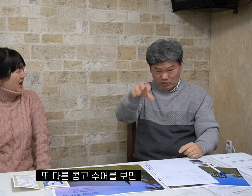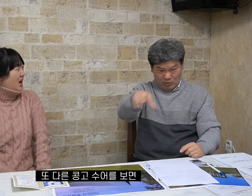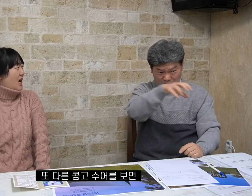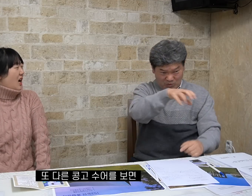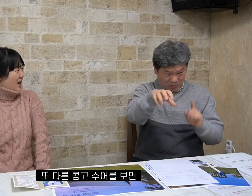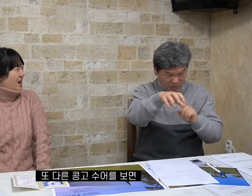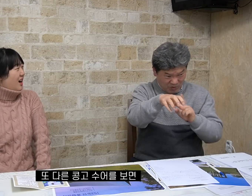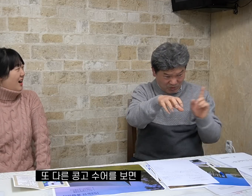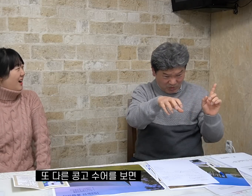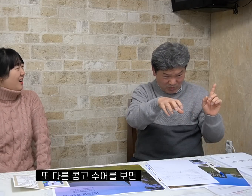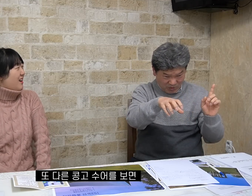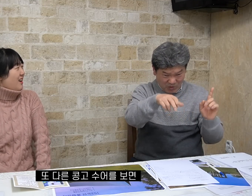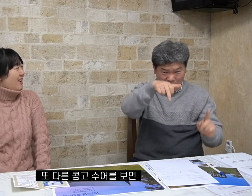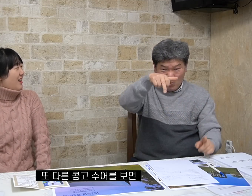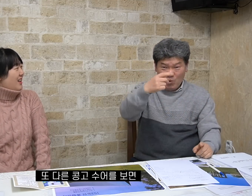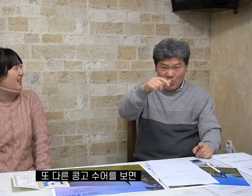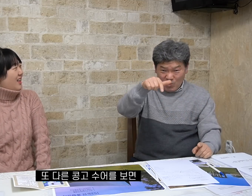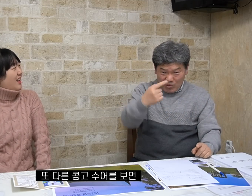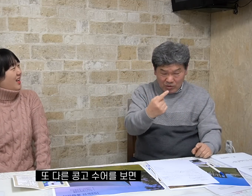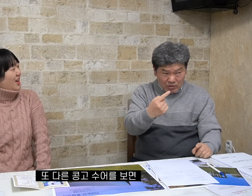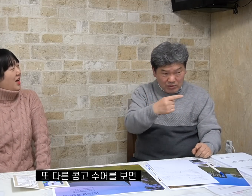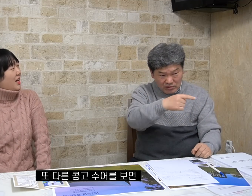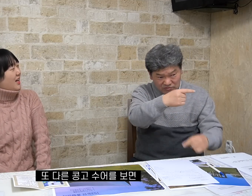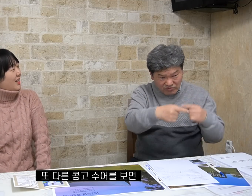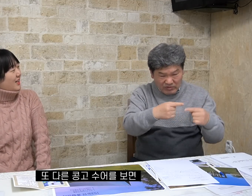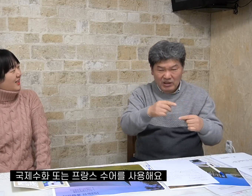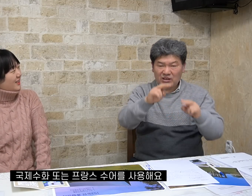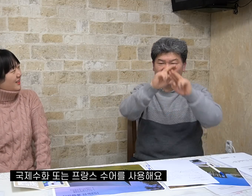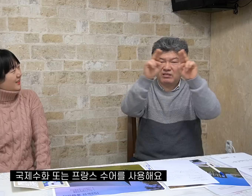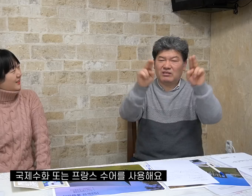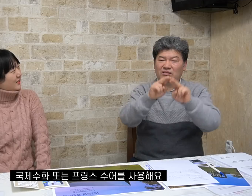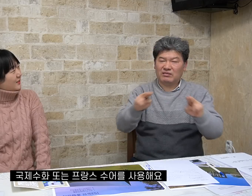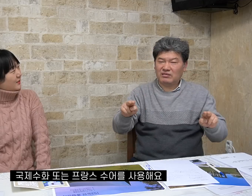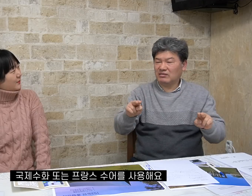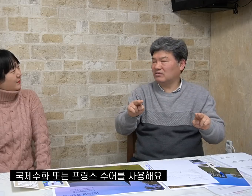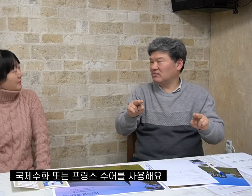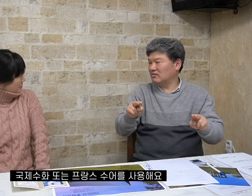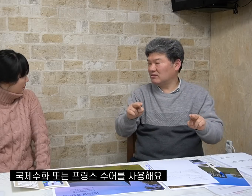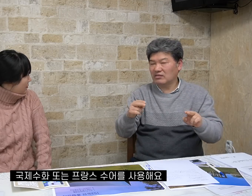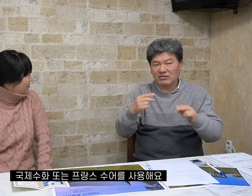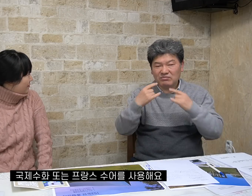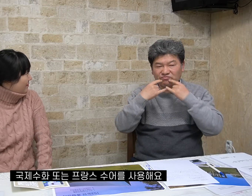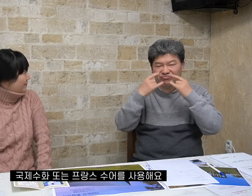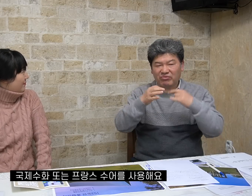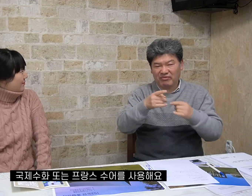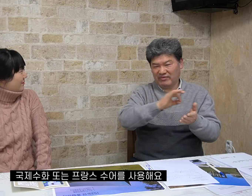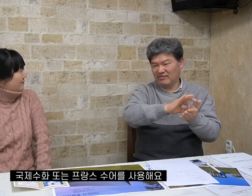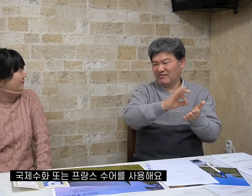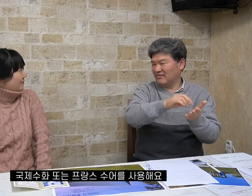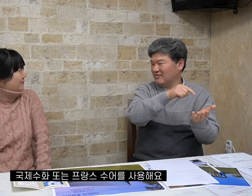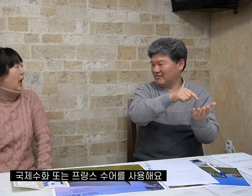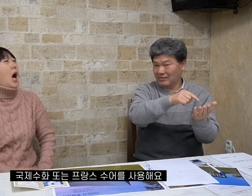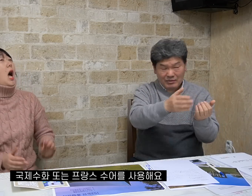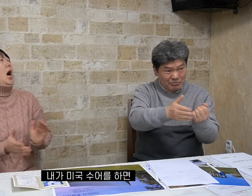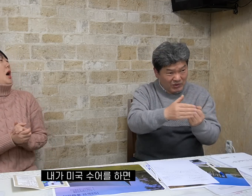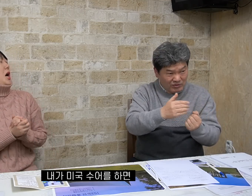Another Congolese sign language is International Sign or French Sign Language.